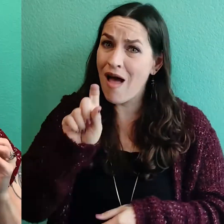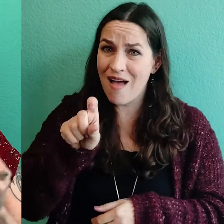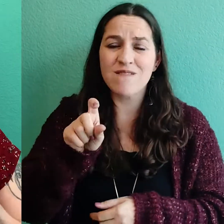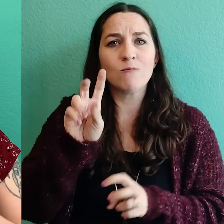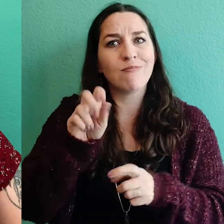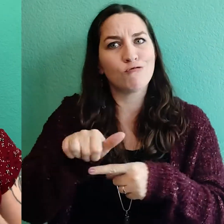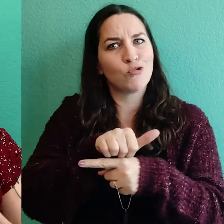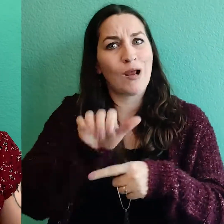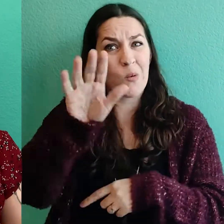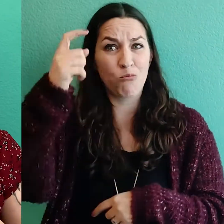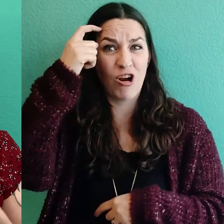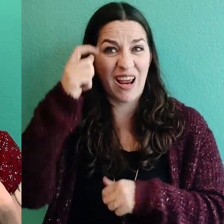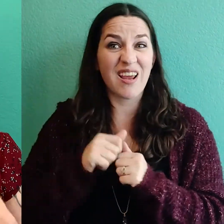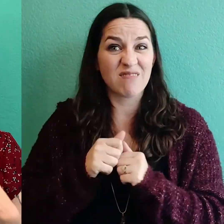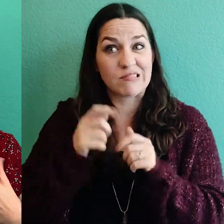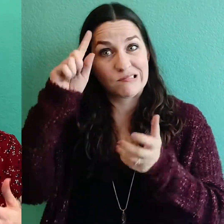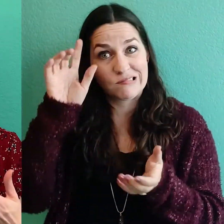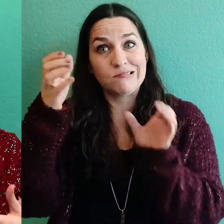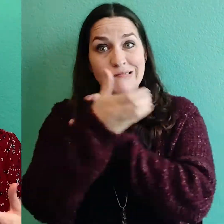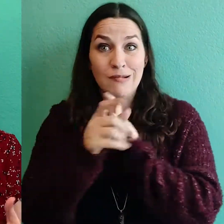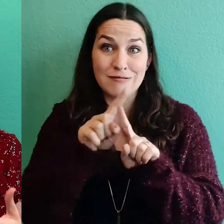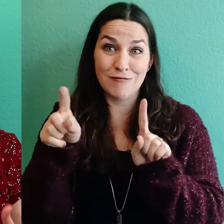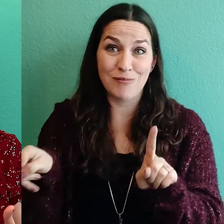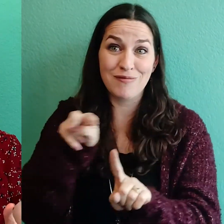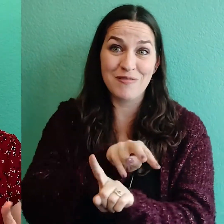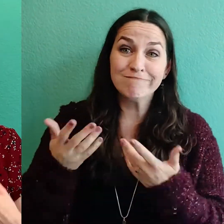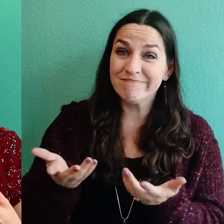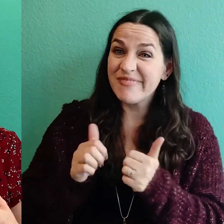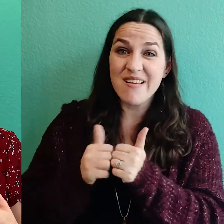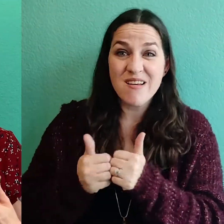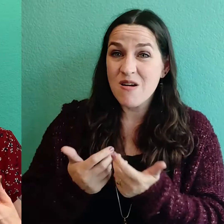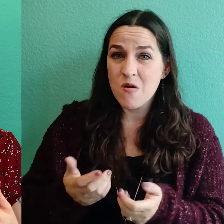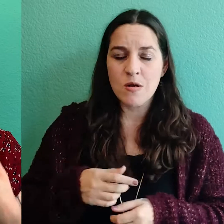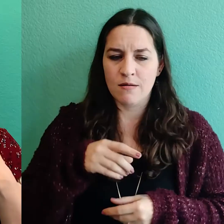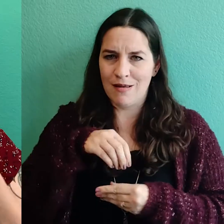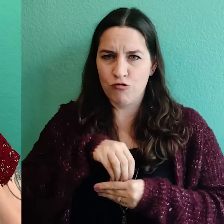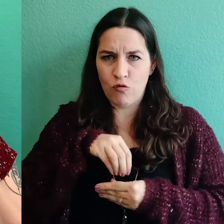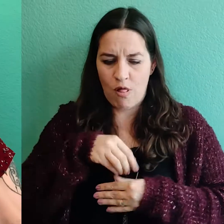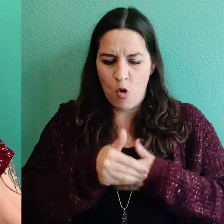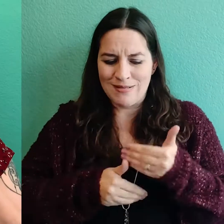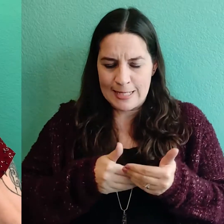retrain your brain to think differently about journaling. One part of that is managing your internal